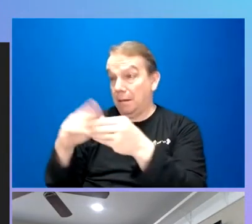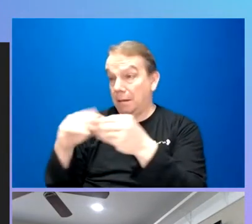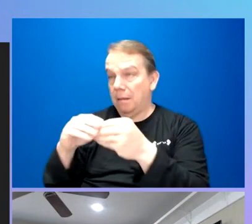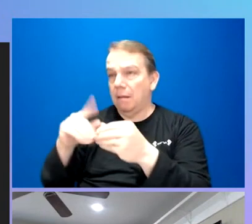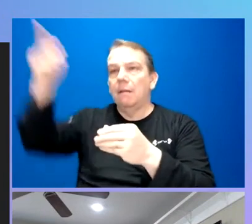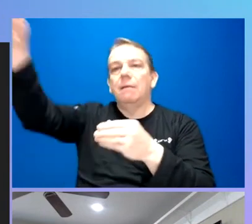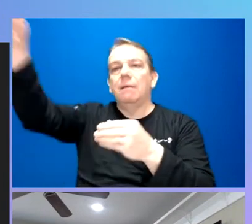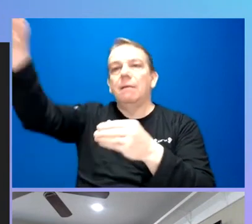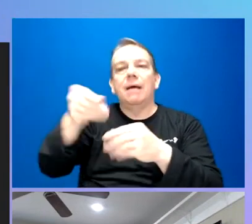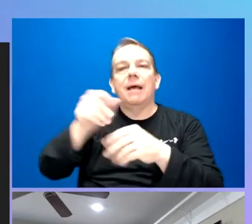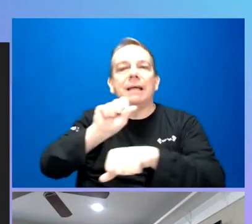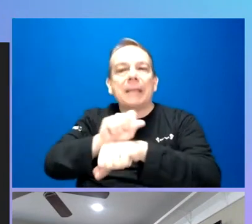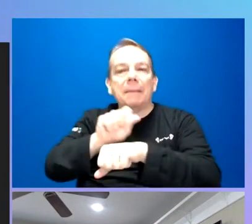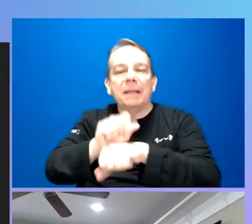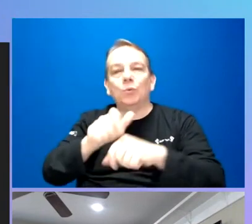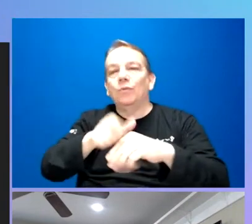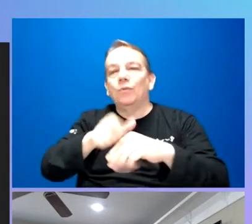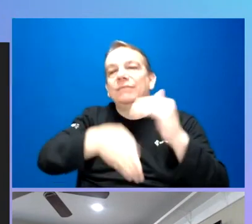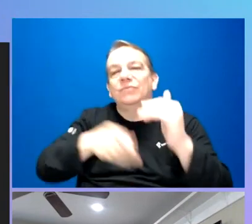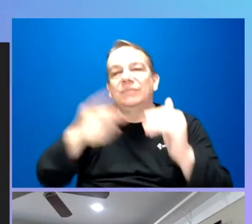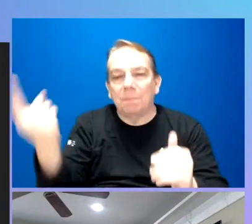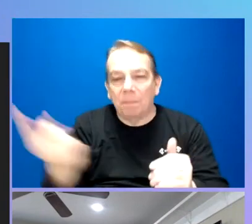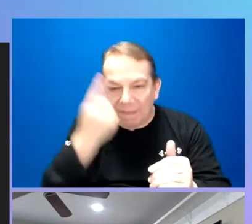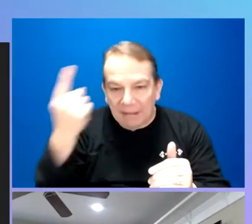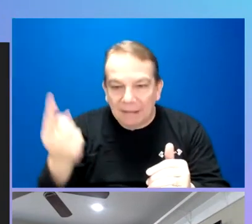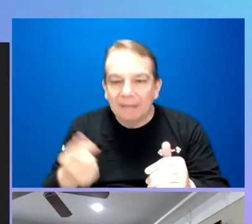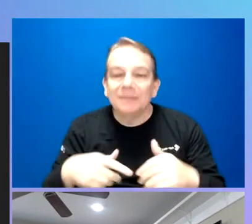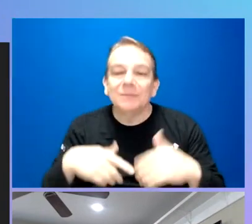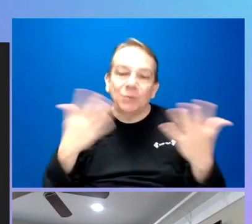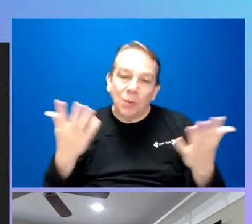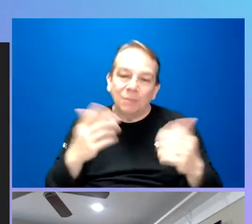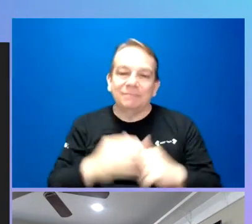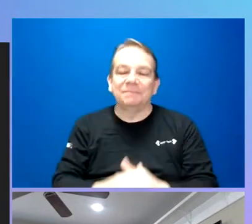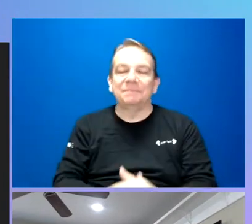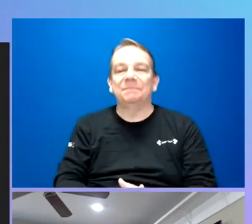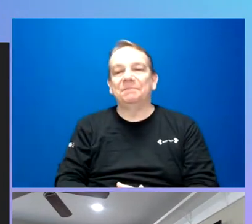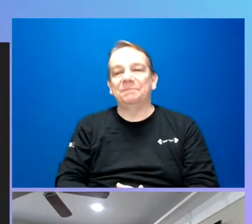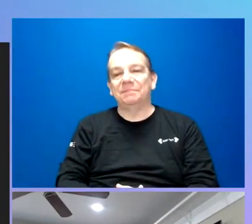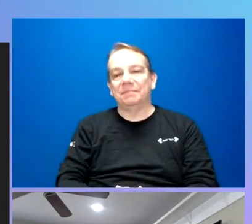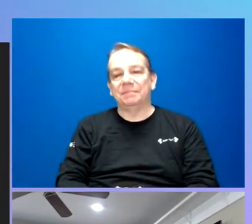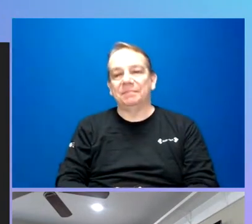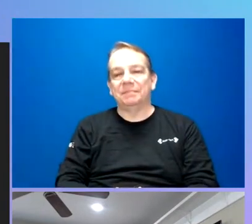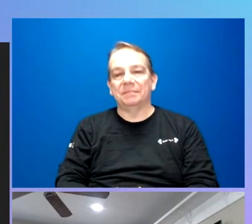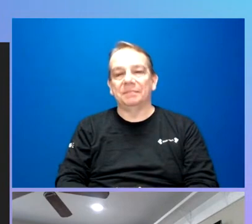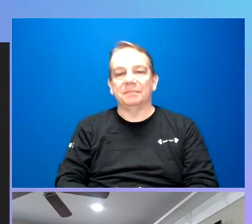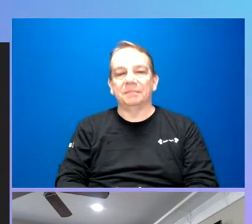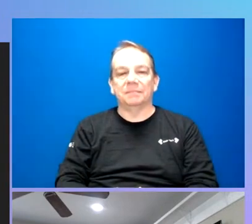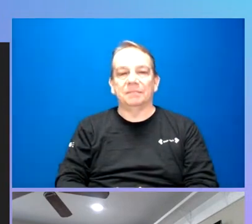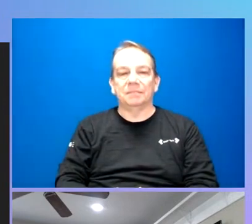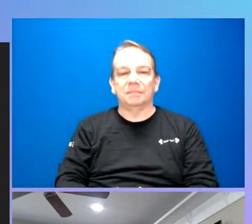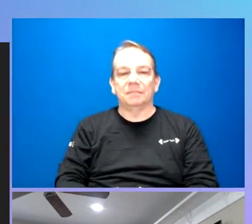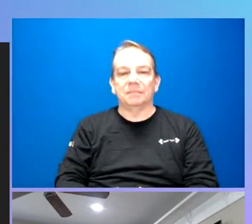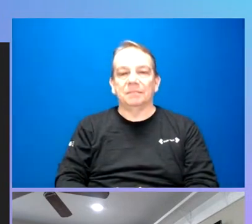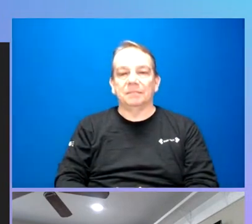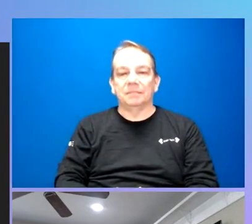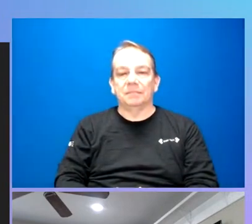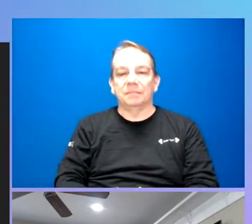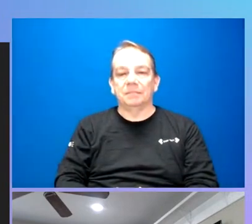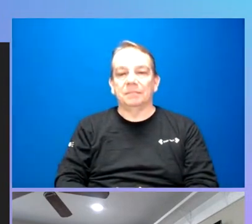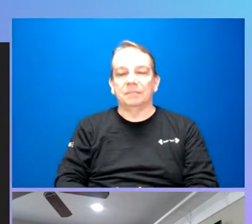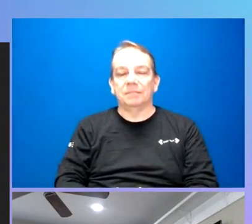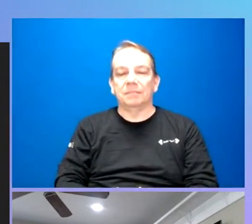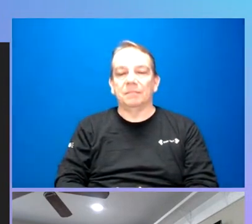conversation. Um just looking here at some of the things on